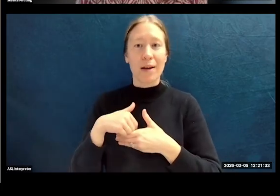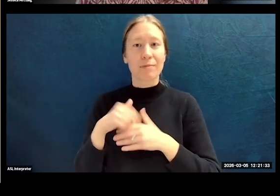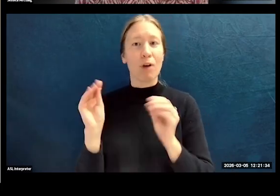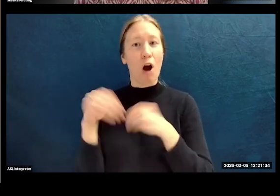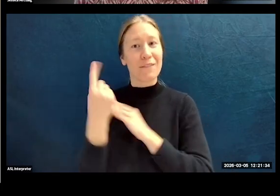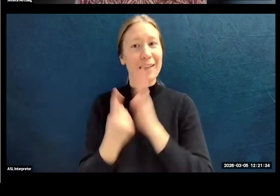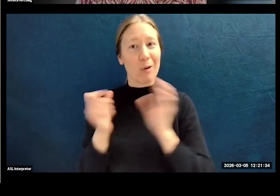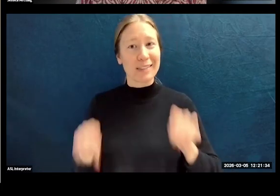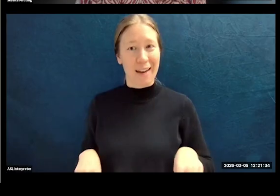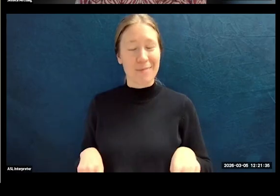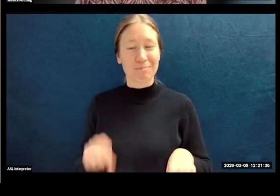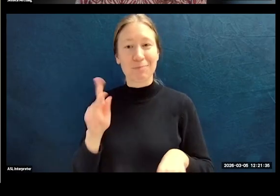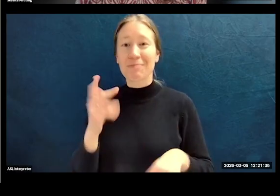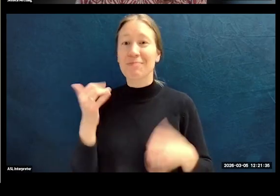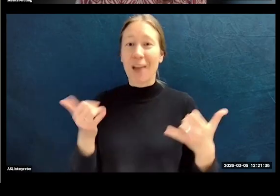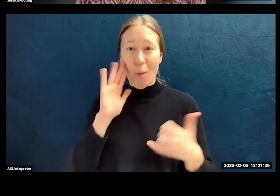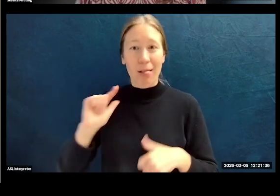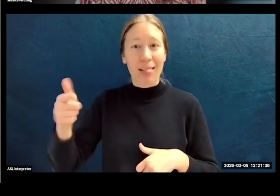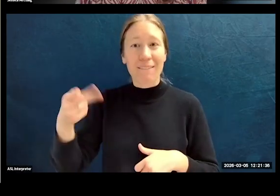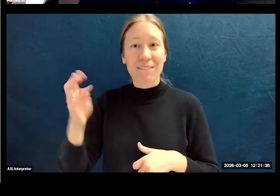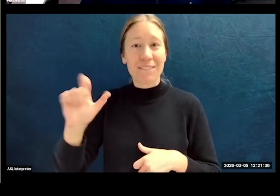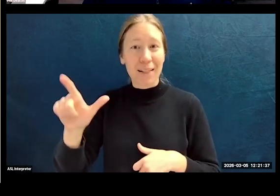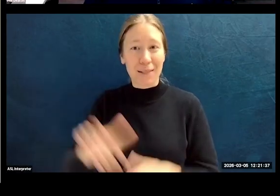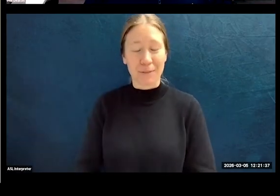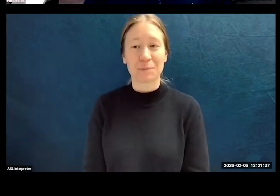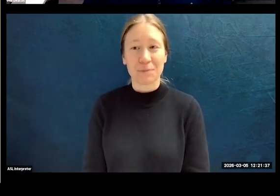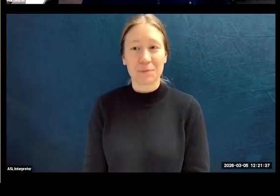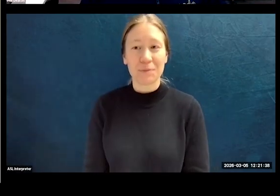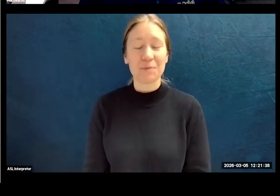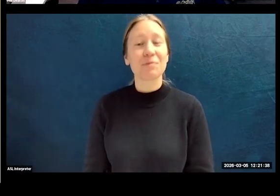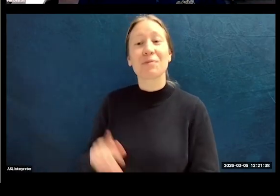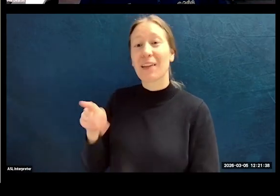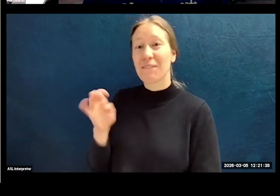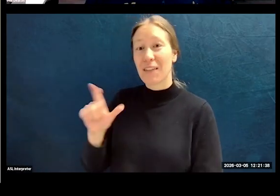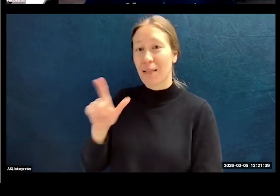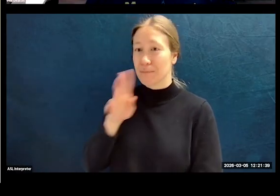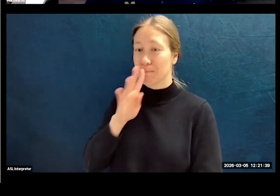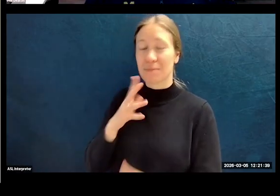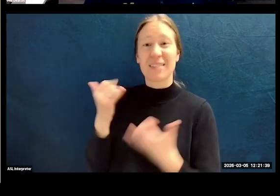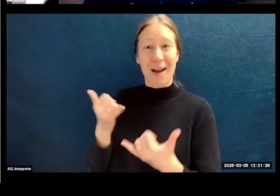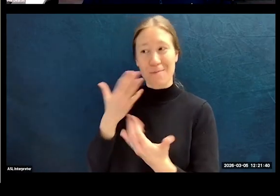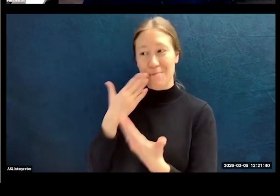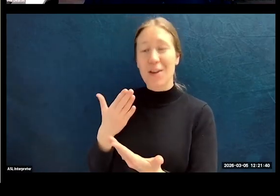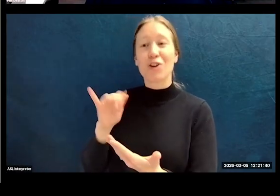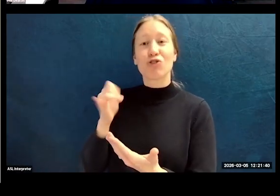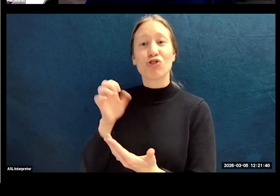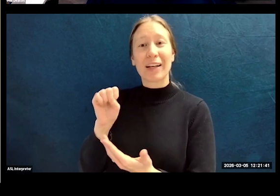Okay, and now I'm gonna hand things back over to Phil. All right, so Jessica covered what to do if you're starting from a scanned document.